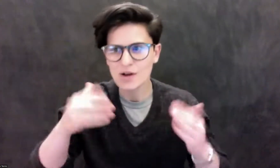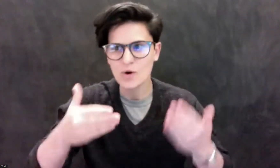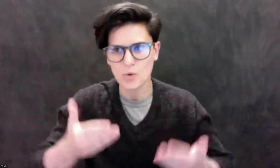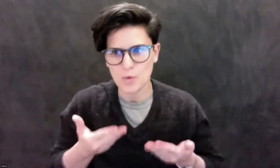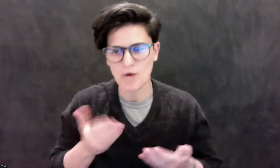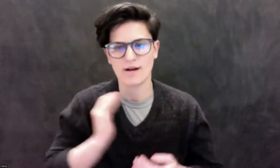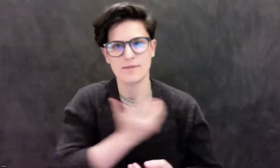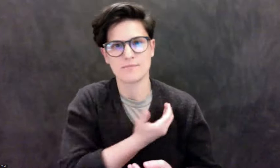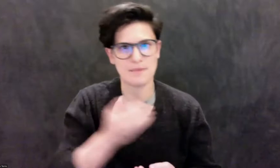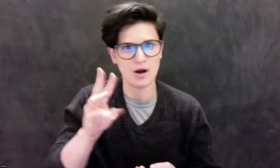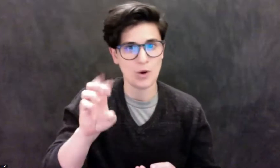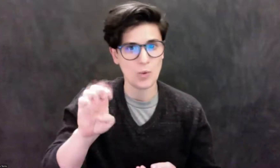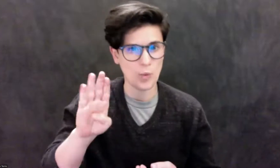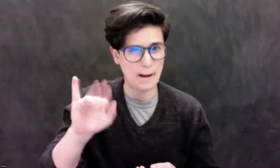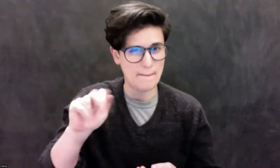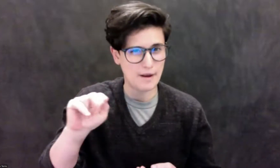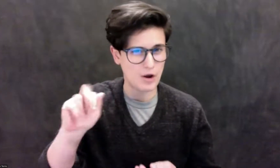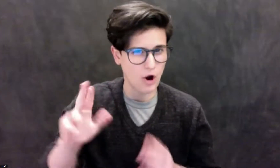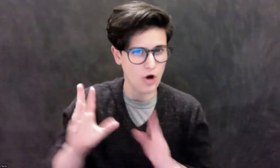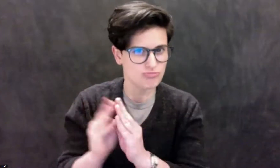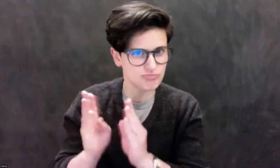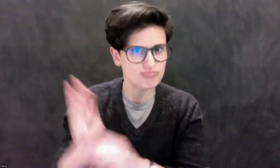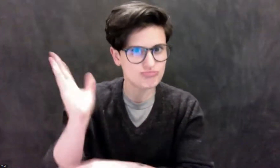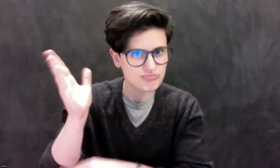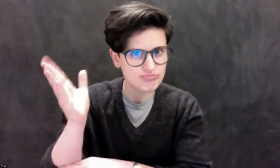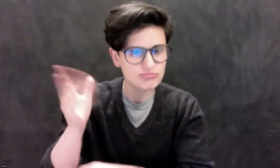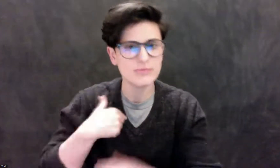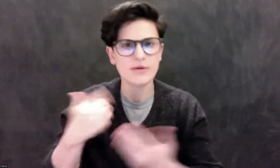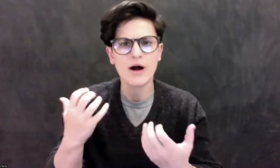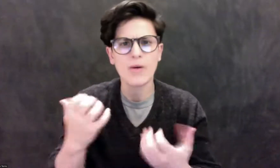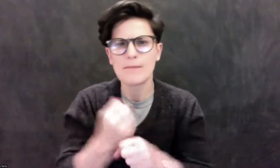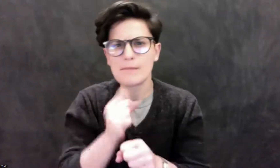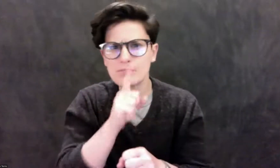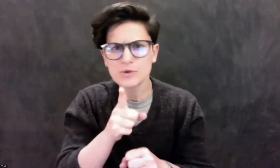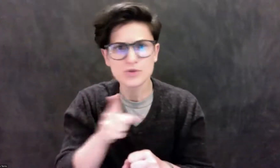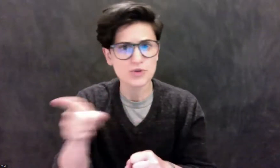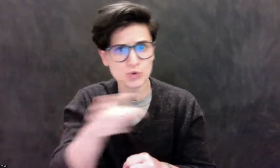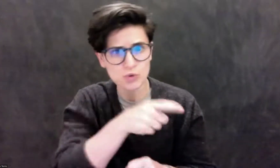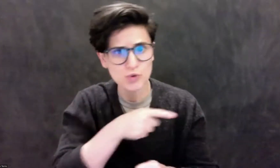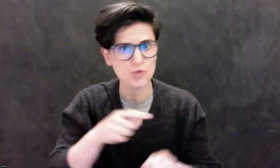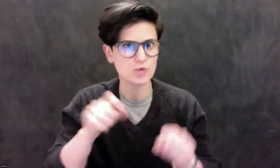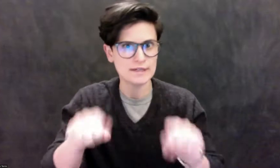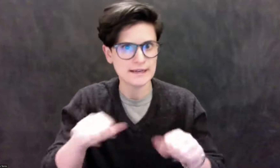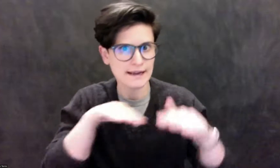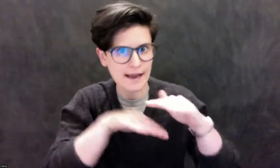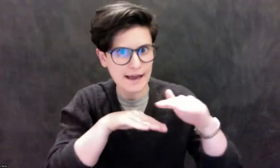15:02:07 I wanna make sure that everyone is able to have all of the interpretation services